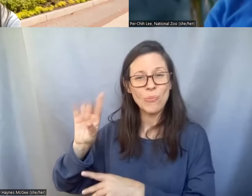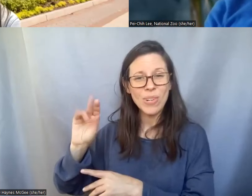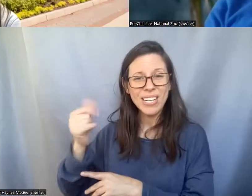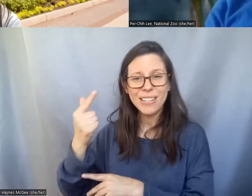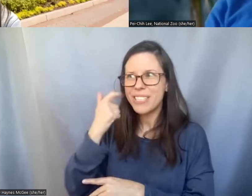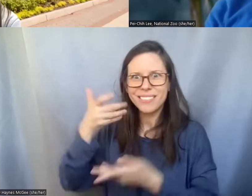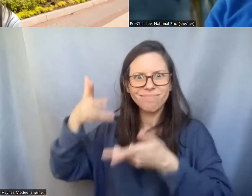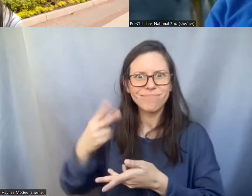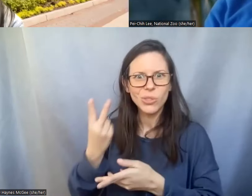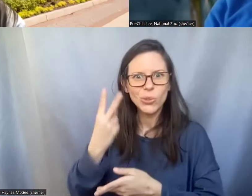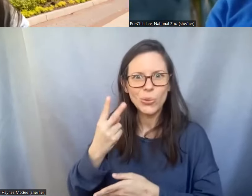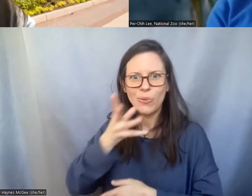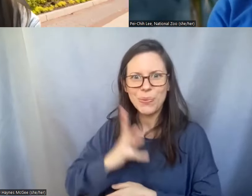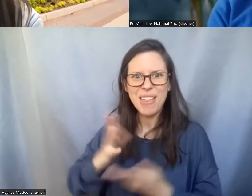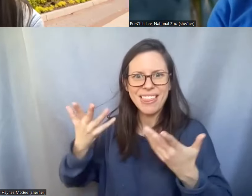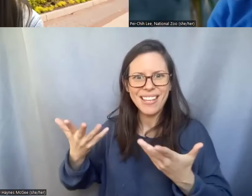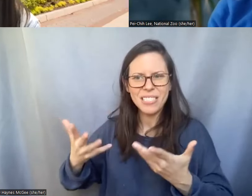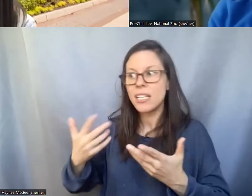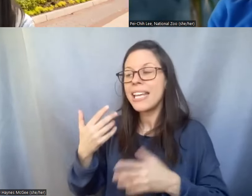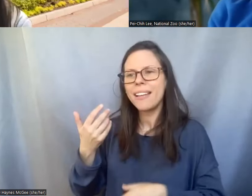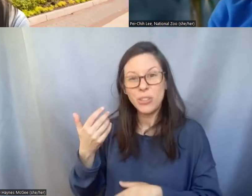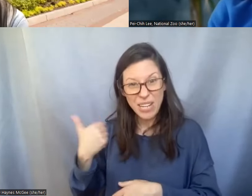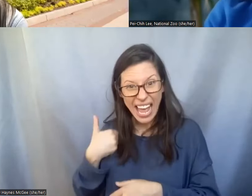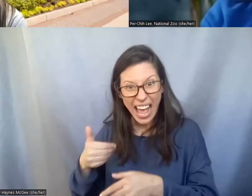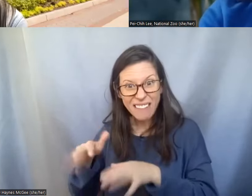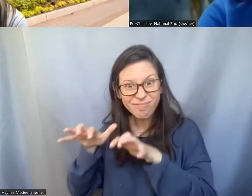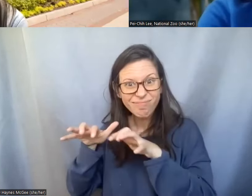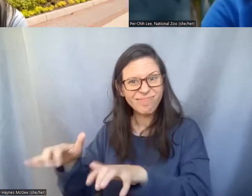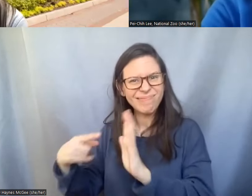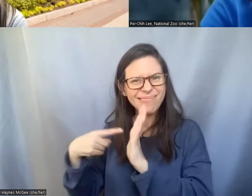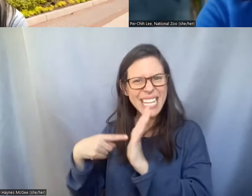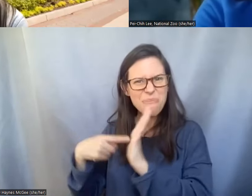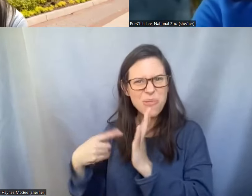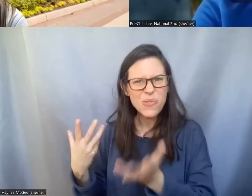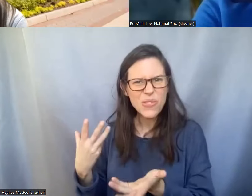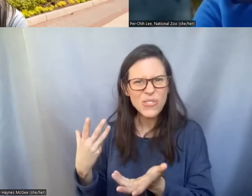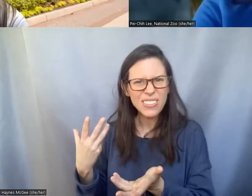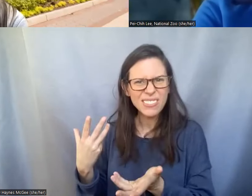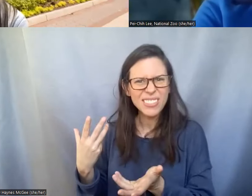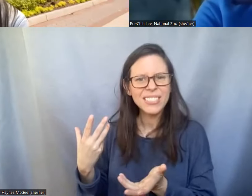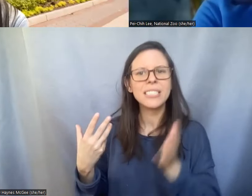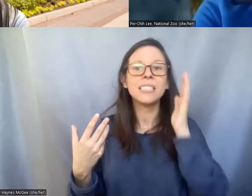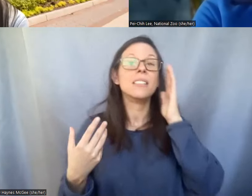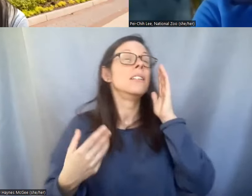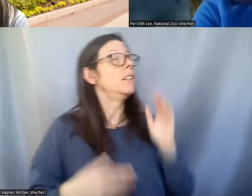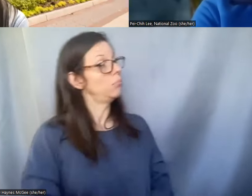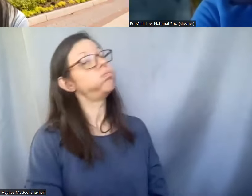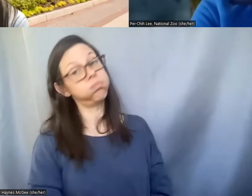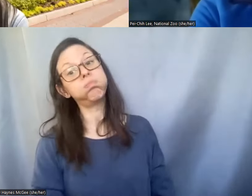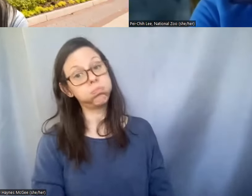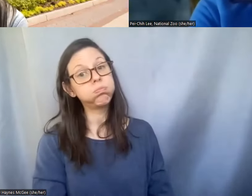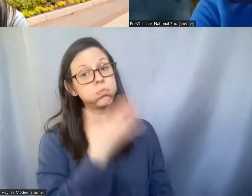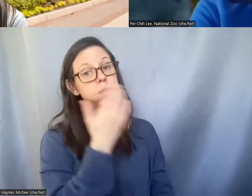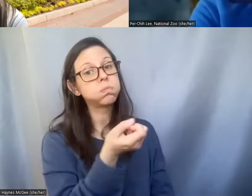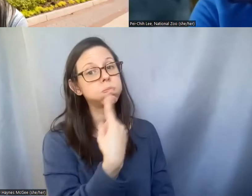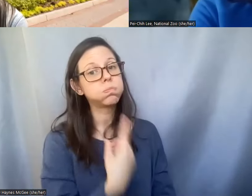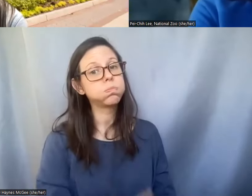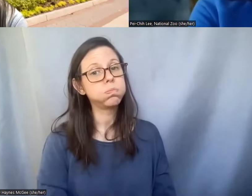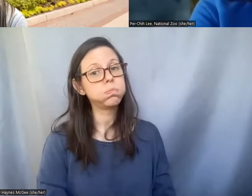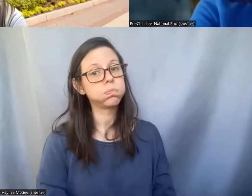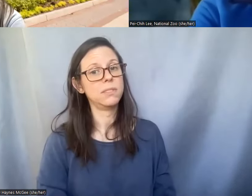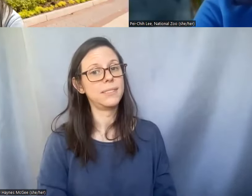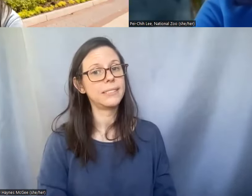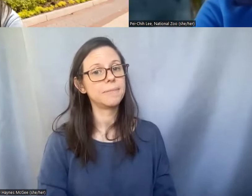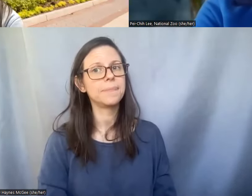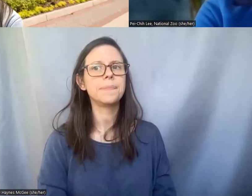um prevent any like to close up samples? >>Pei-Chih: Yeah that is a very good question um yeah so